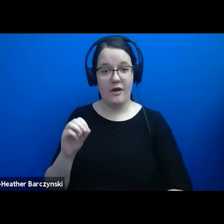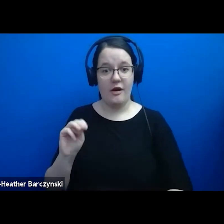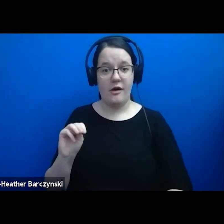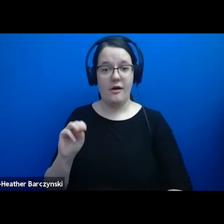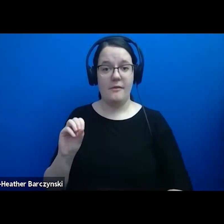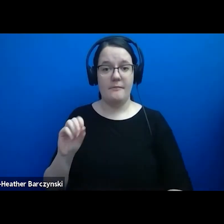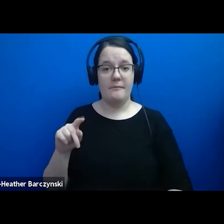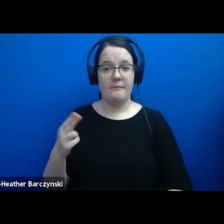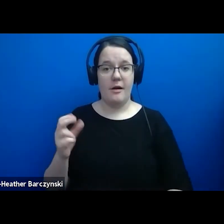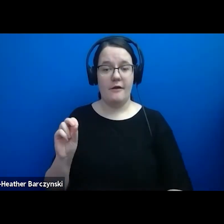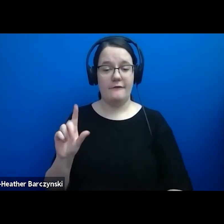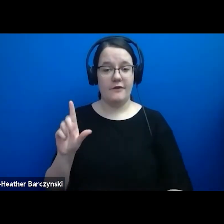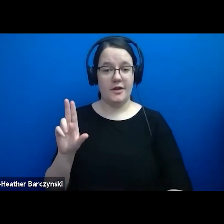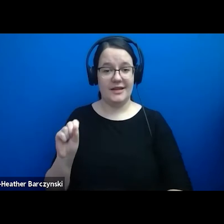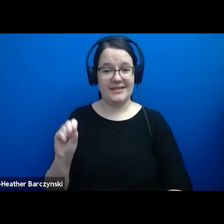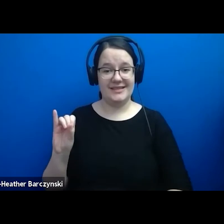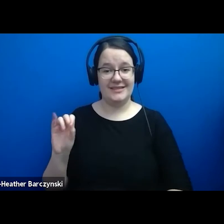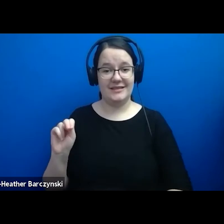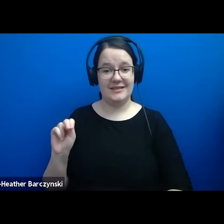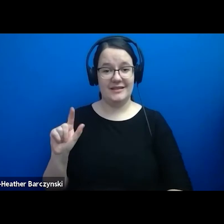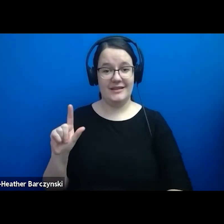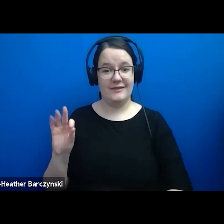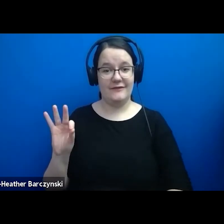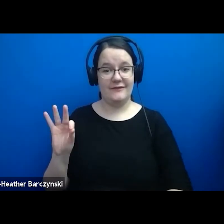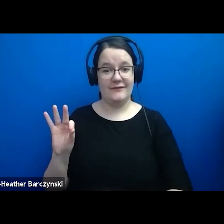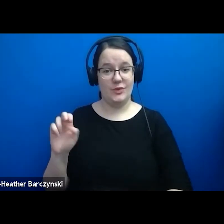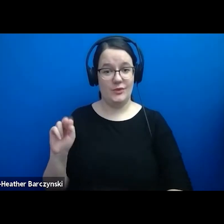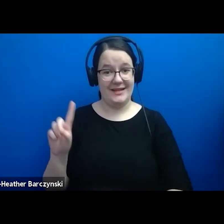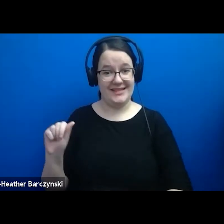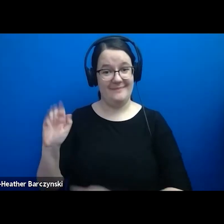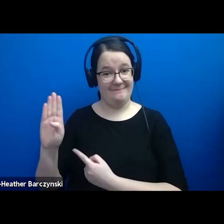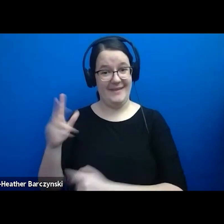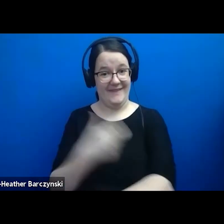developed actually in the department of pediatrics so one of our speakers is from pediatrics